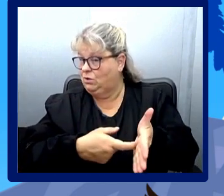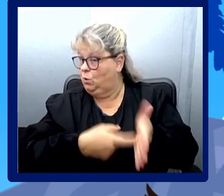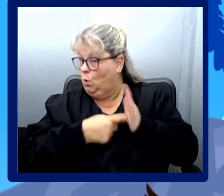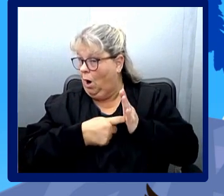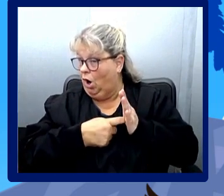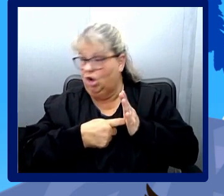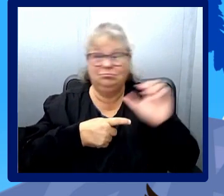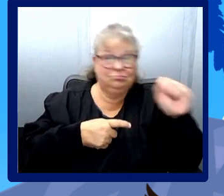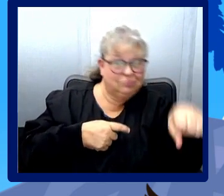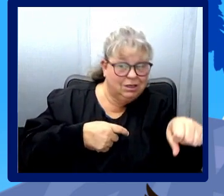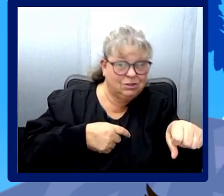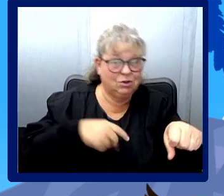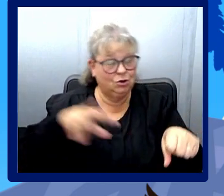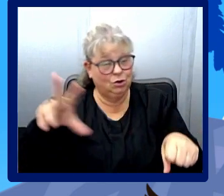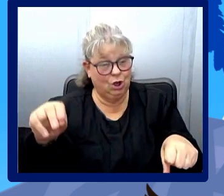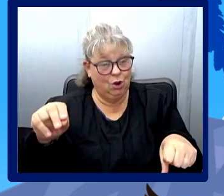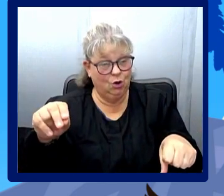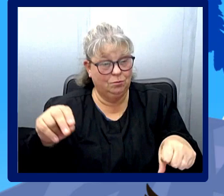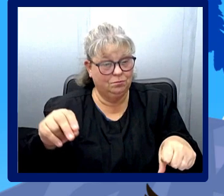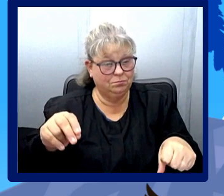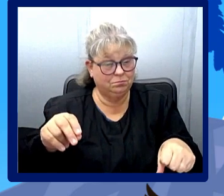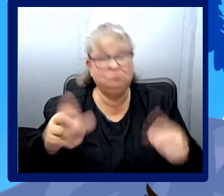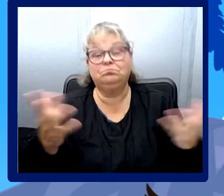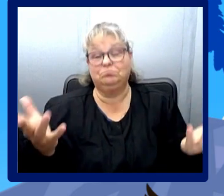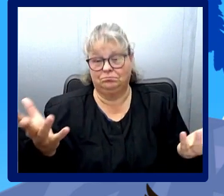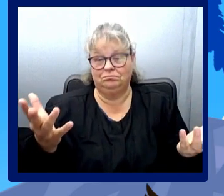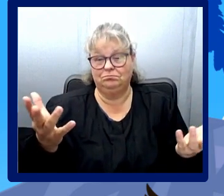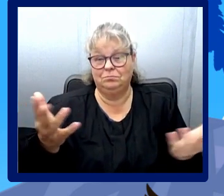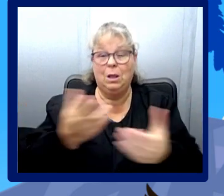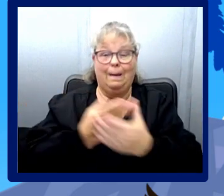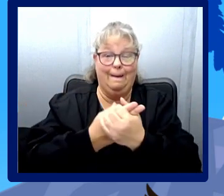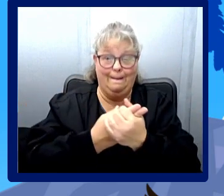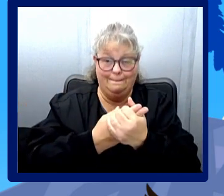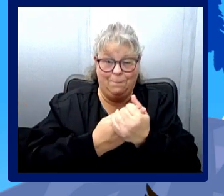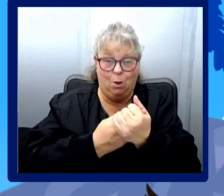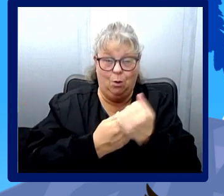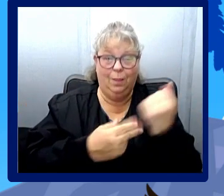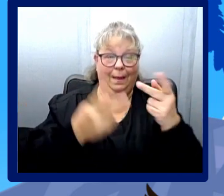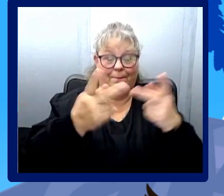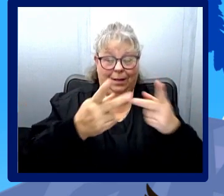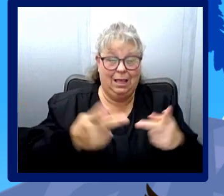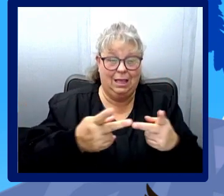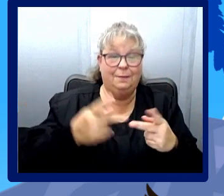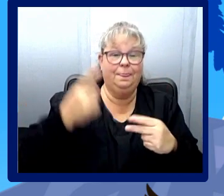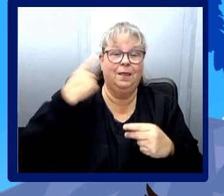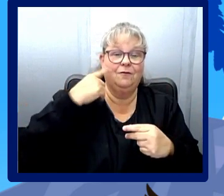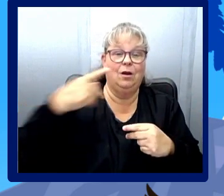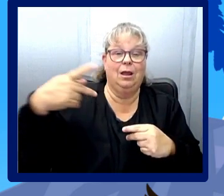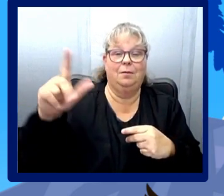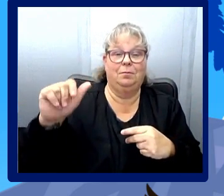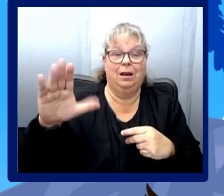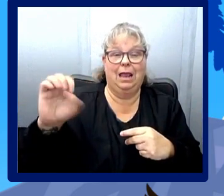And let's go into the Salesforce Labs App and actually create one